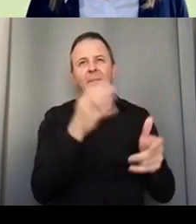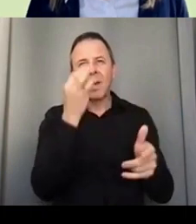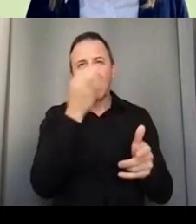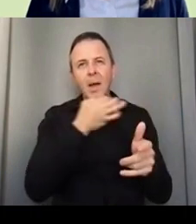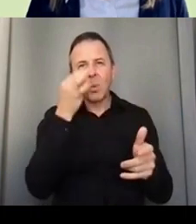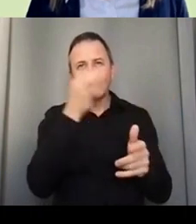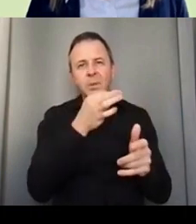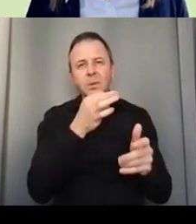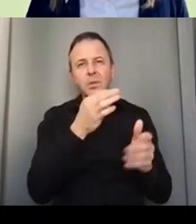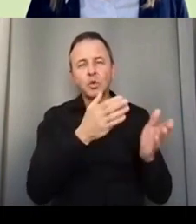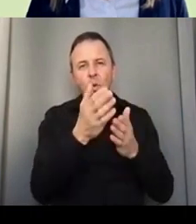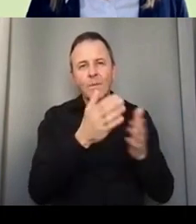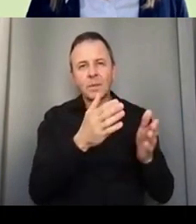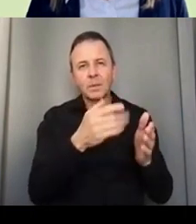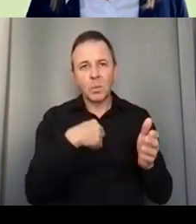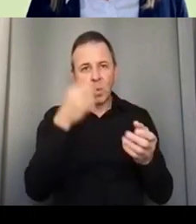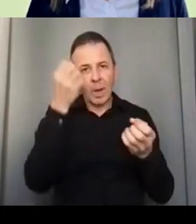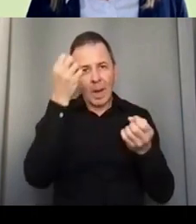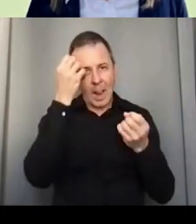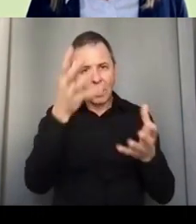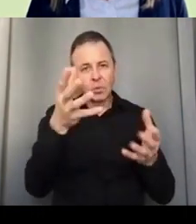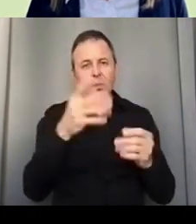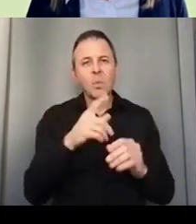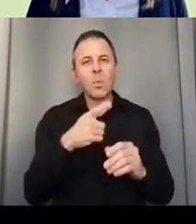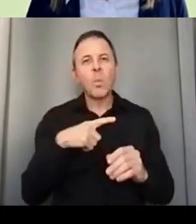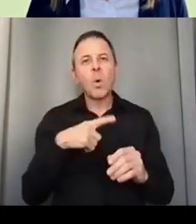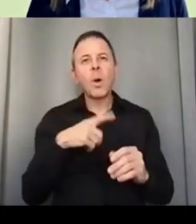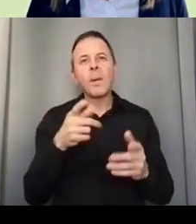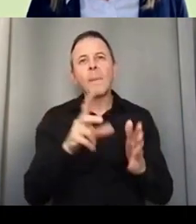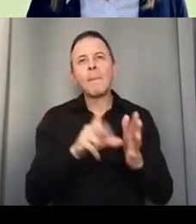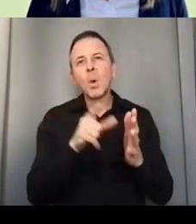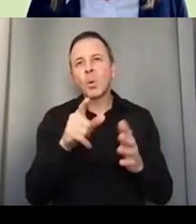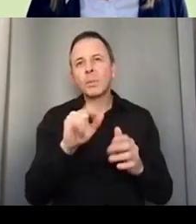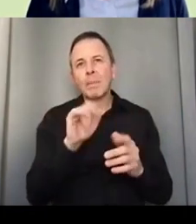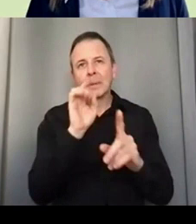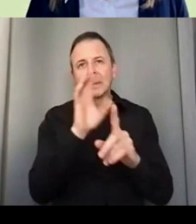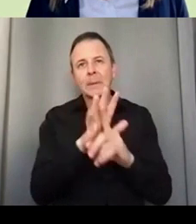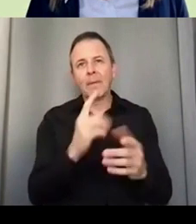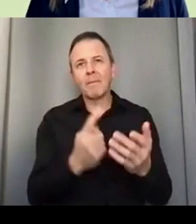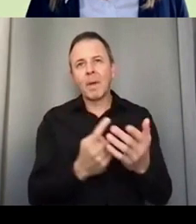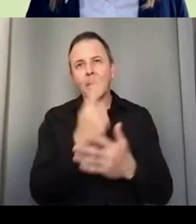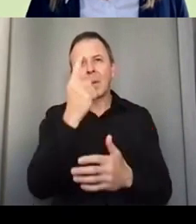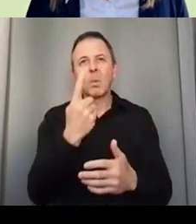we're letting you know this in case you are in a situation and you can access